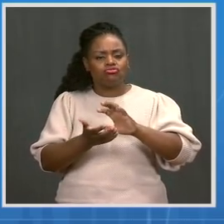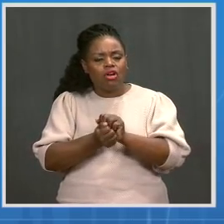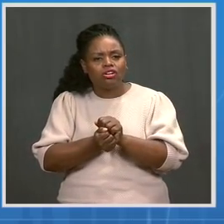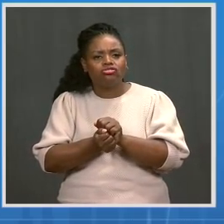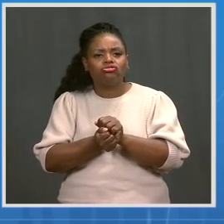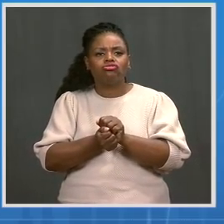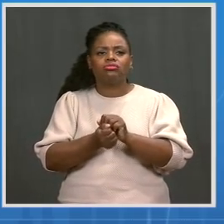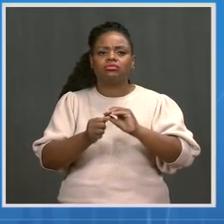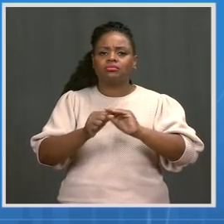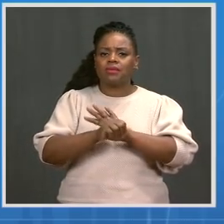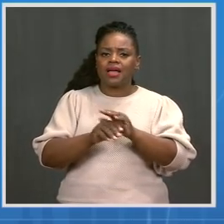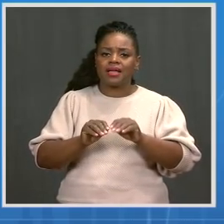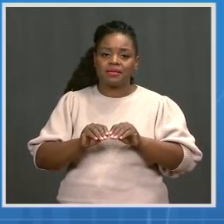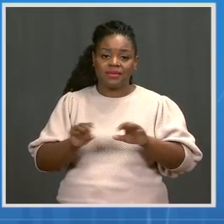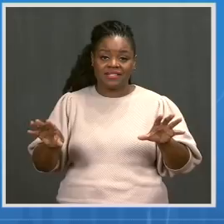I'll hand it now over to Dr. Walensky.